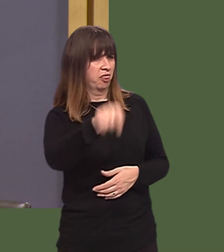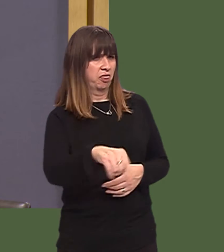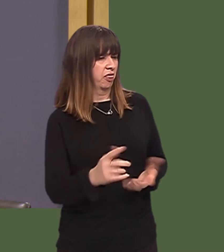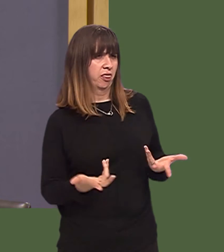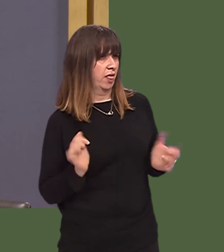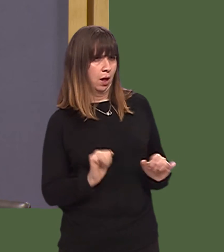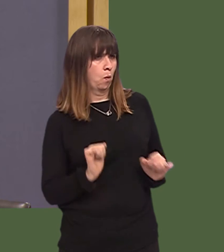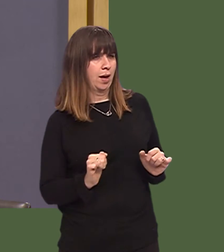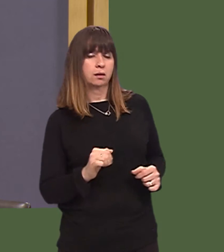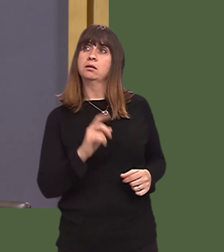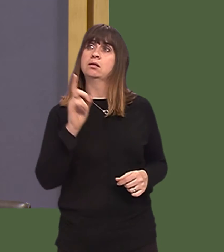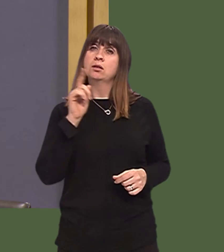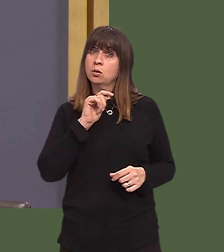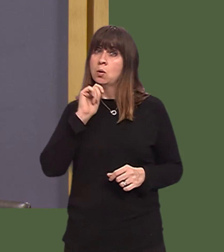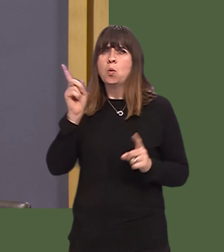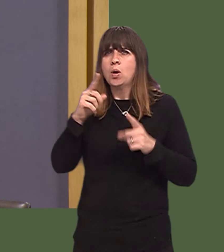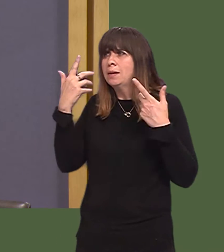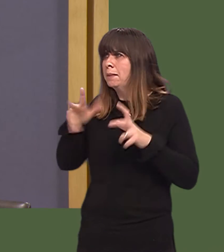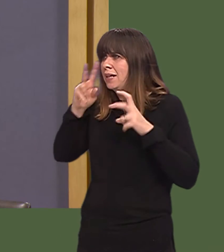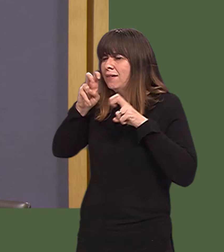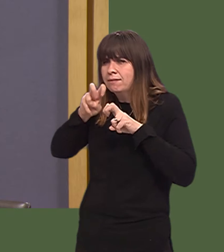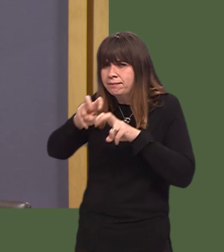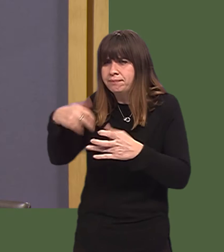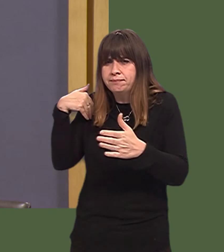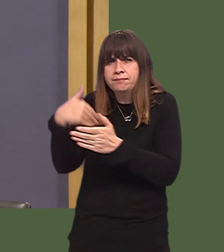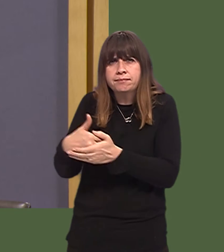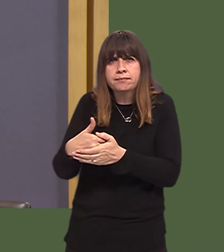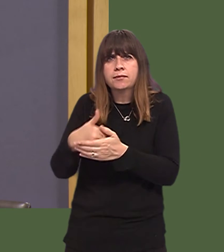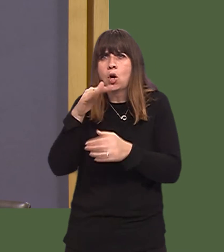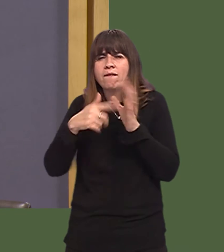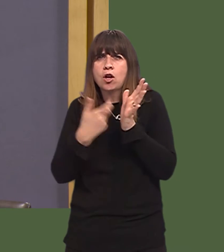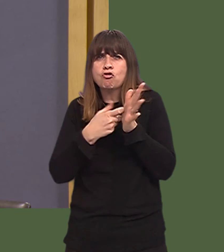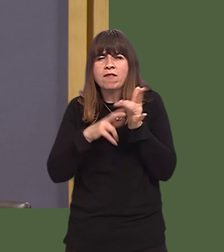And can he outline what investigations have taken place into the capacity for Arriva to